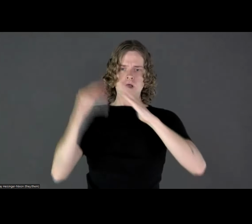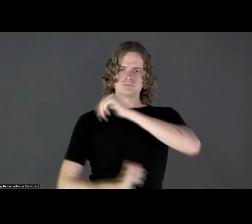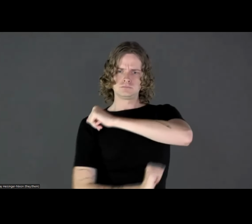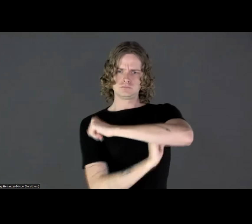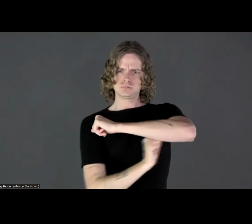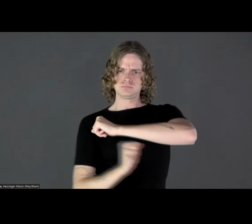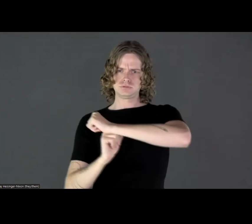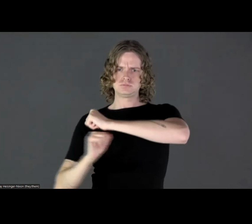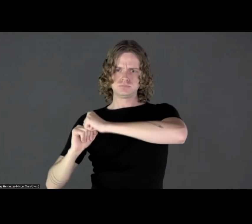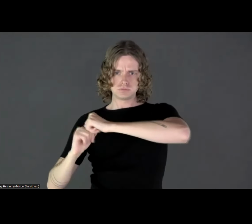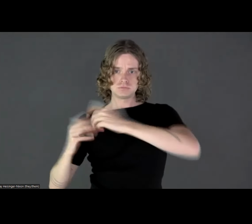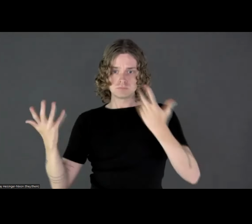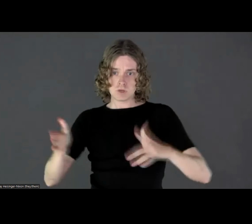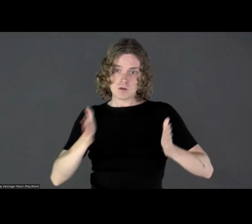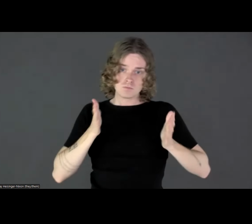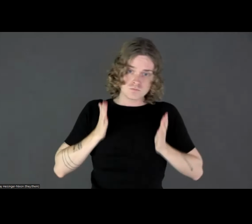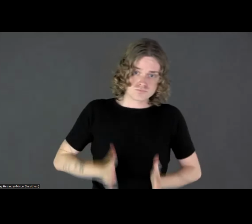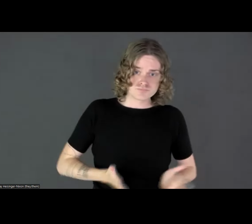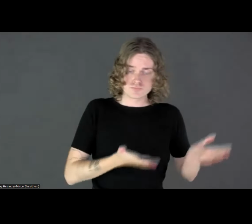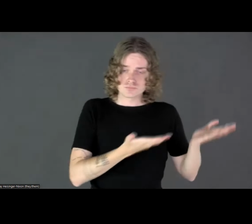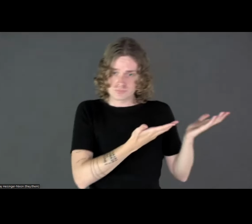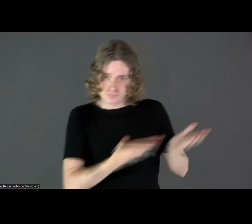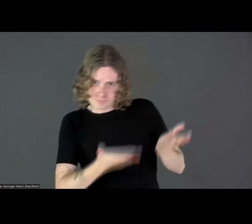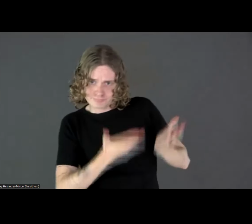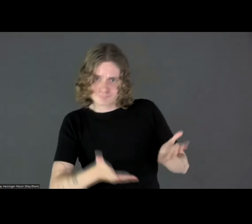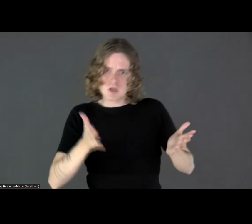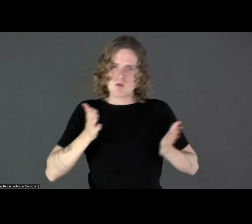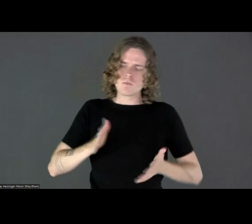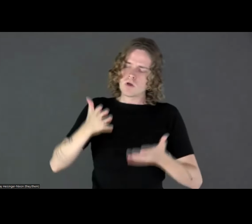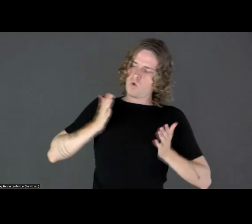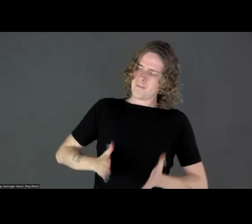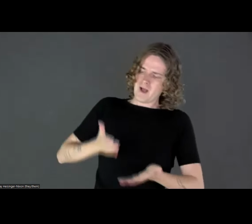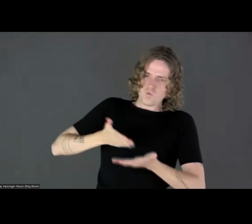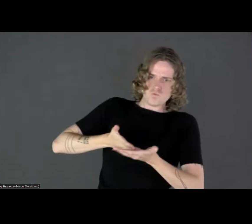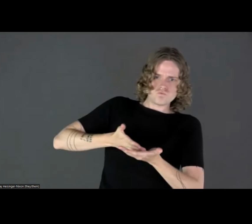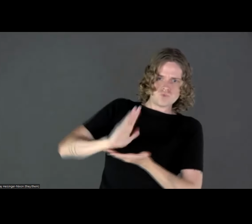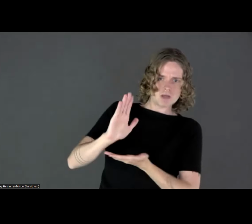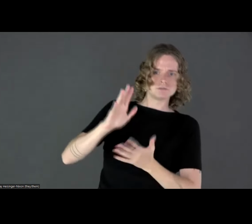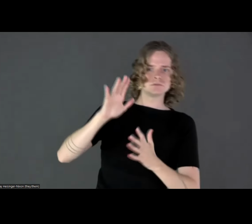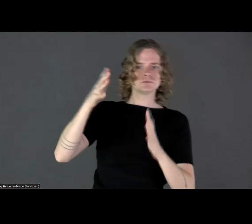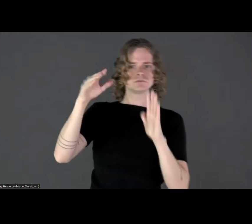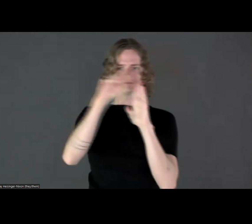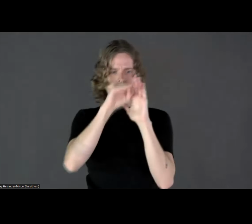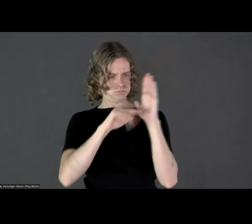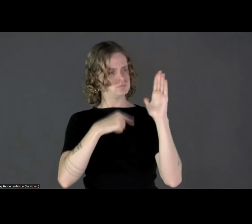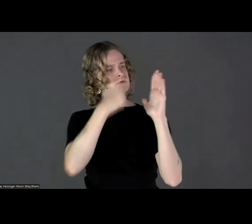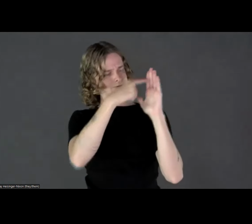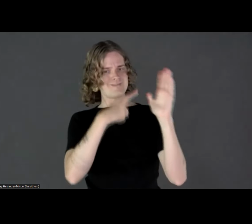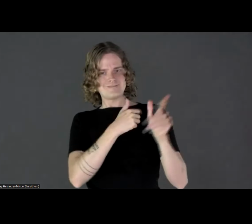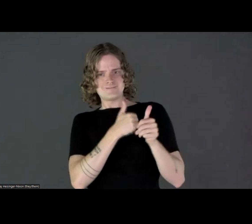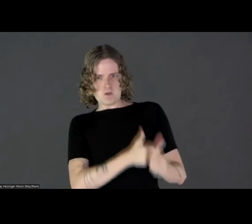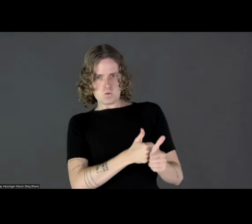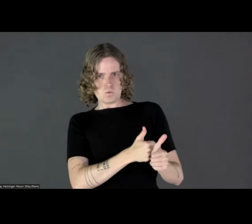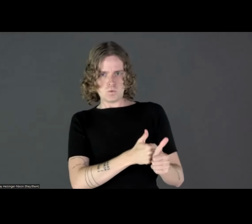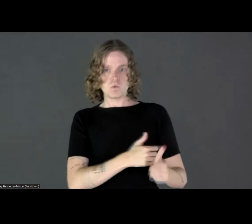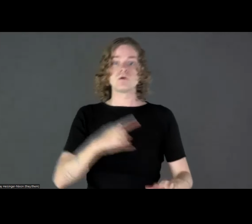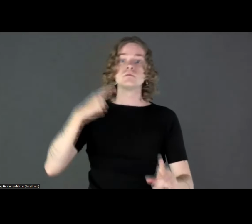programs must be mutually reinforced and tailored to the realities of the population that are meant